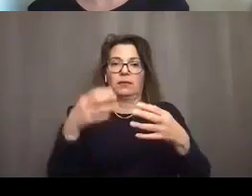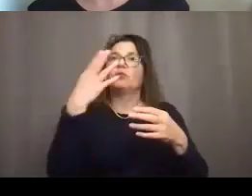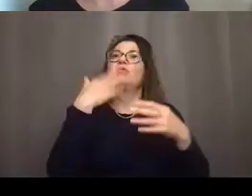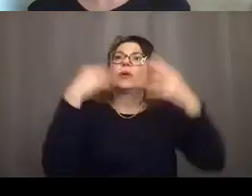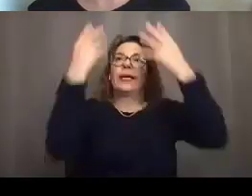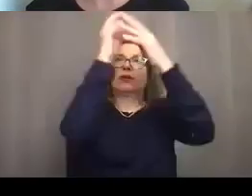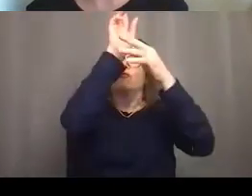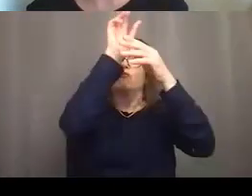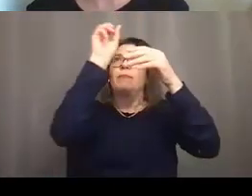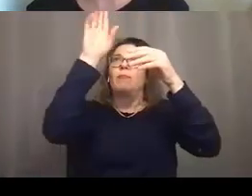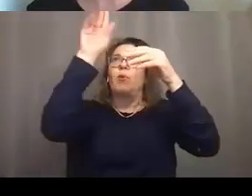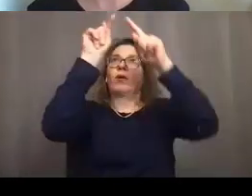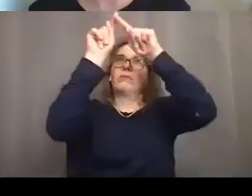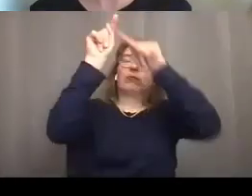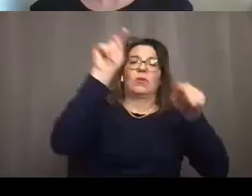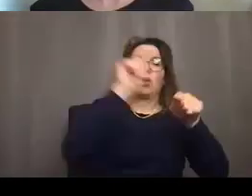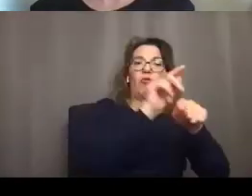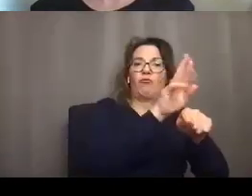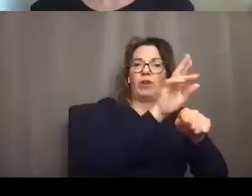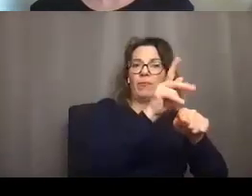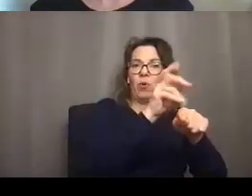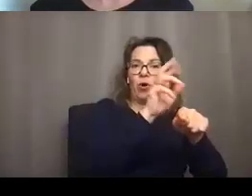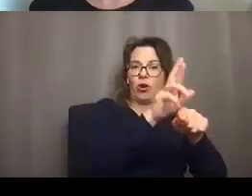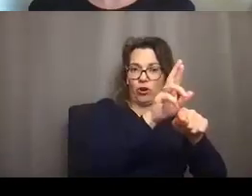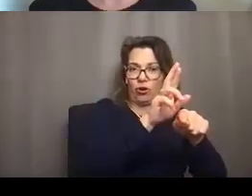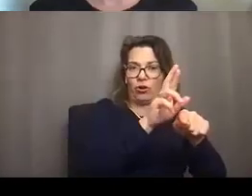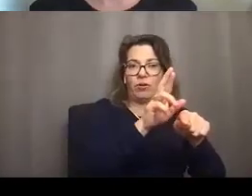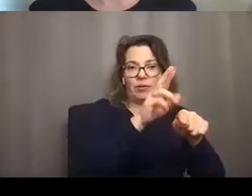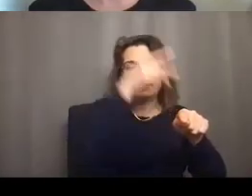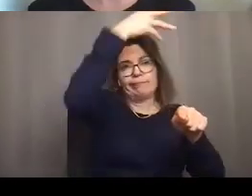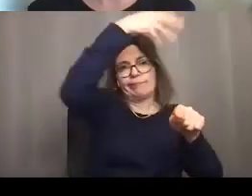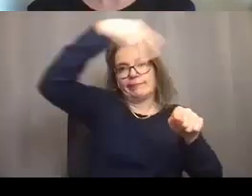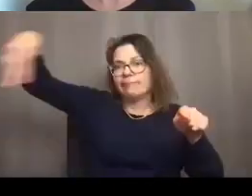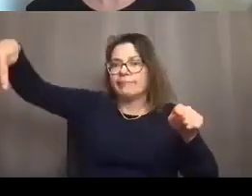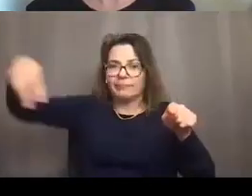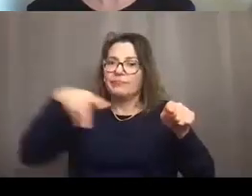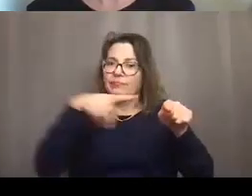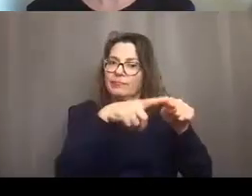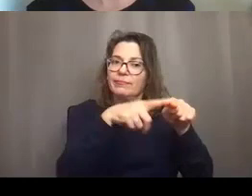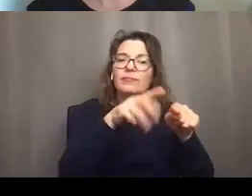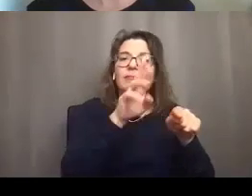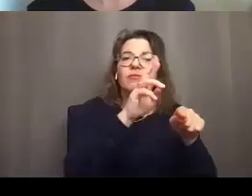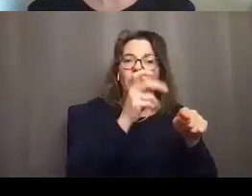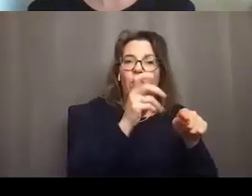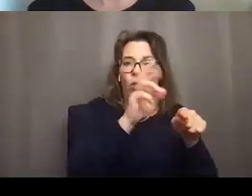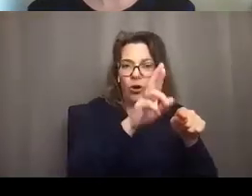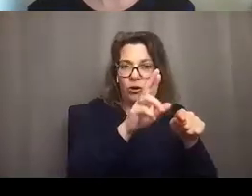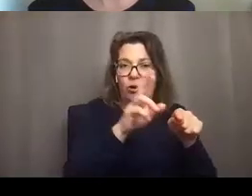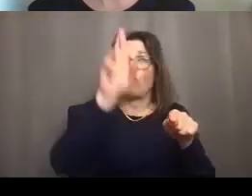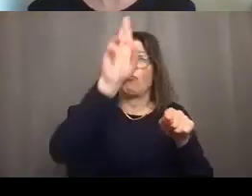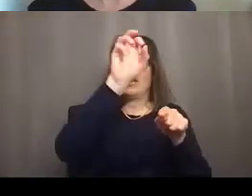the most common one, the most popular one, but there's a lot of other things available here. So starting out from the RePORT home page